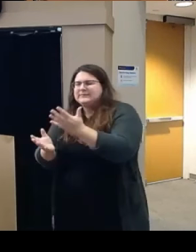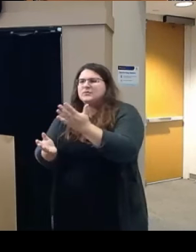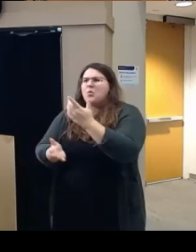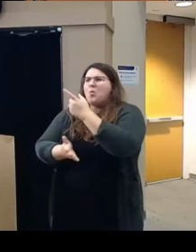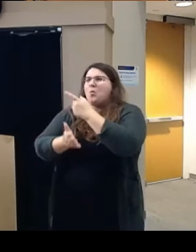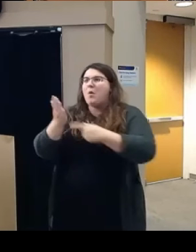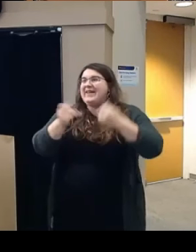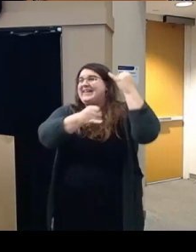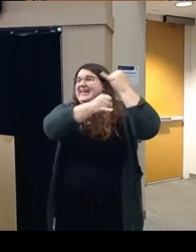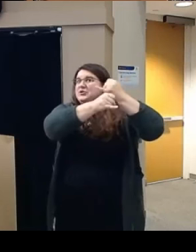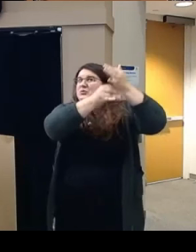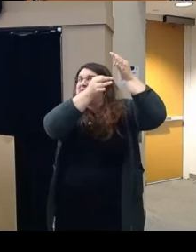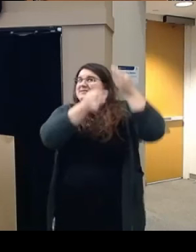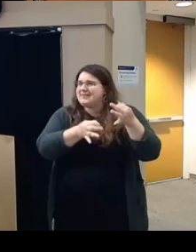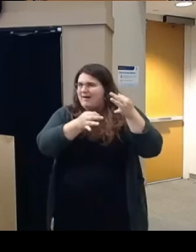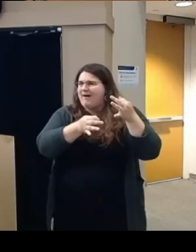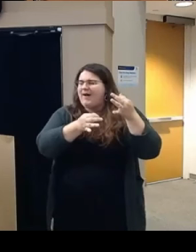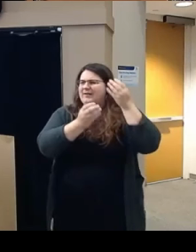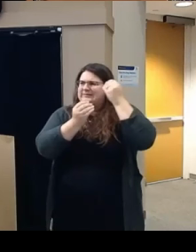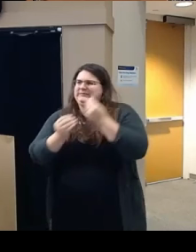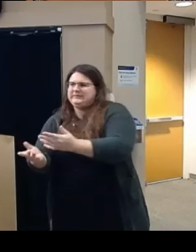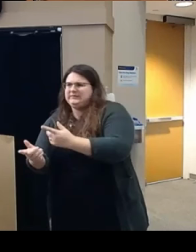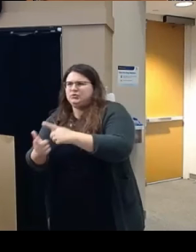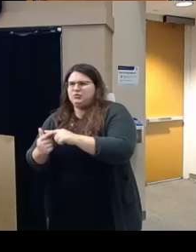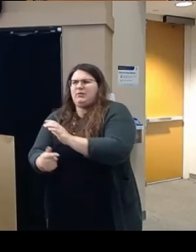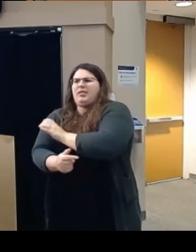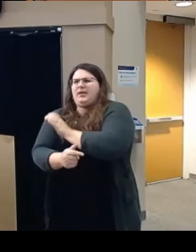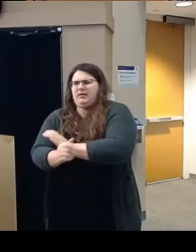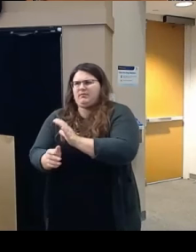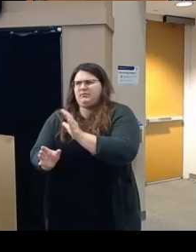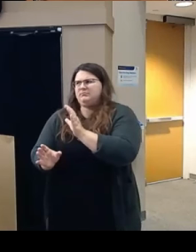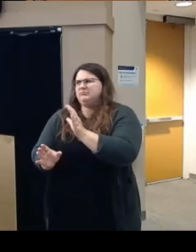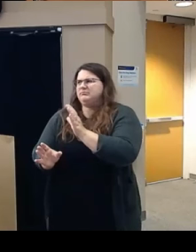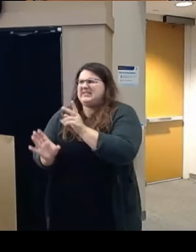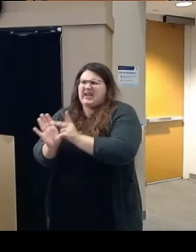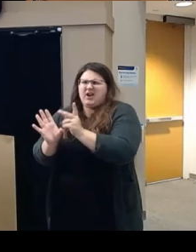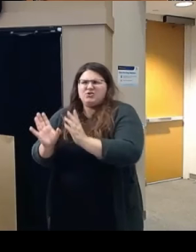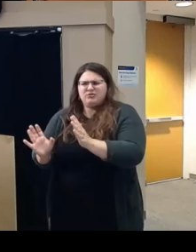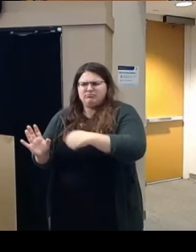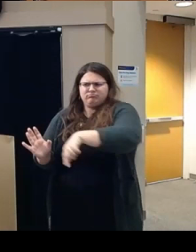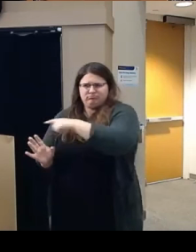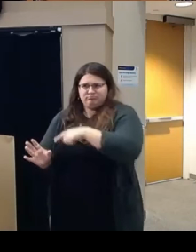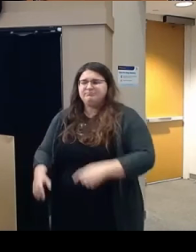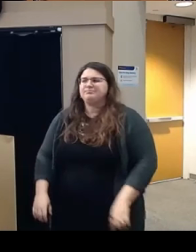level back to Psychiatry um so I have those two roles um as an informaticist within psychiatry as